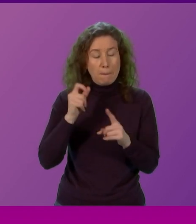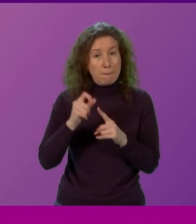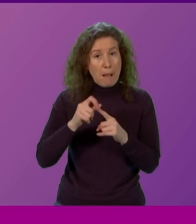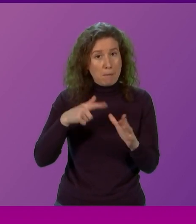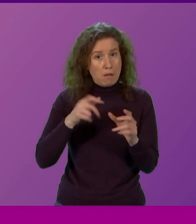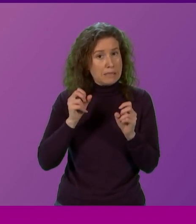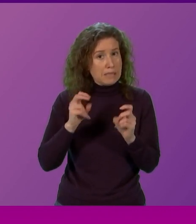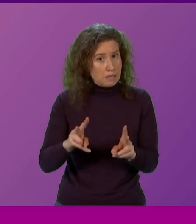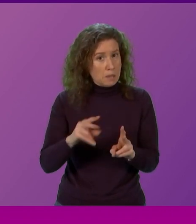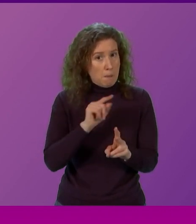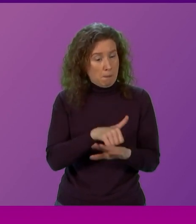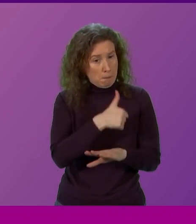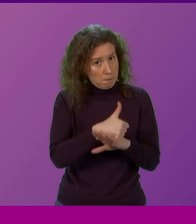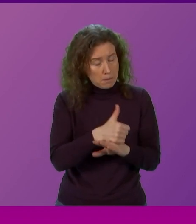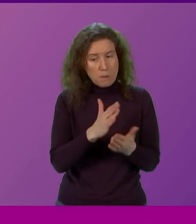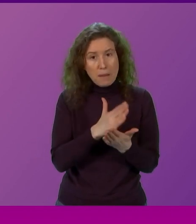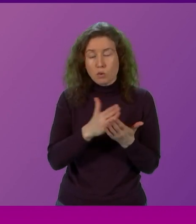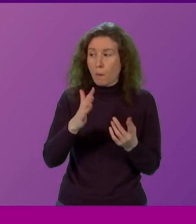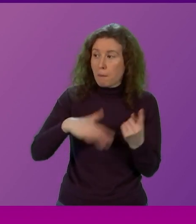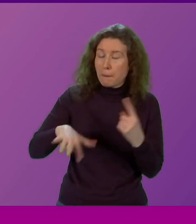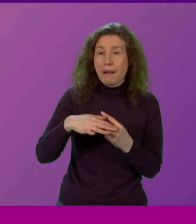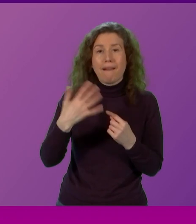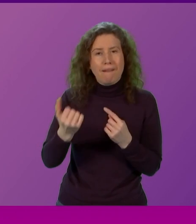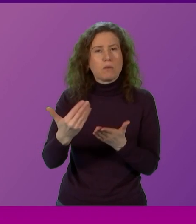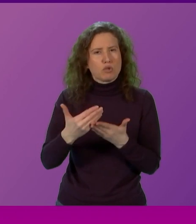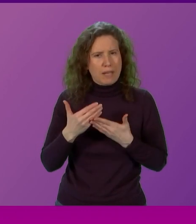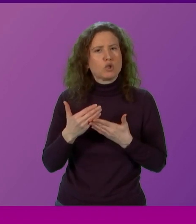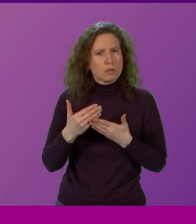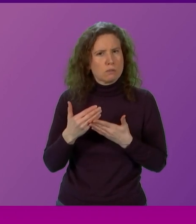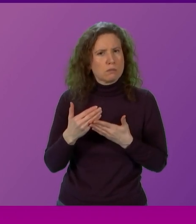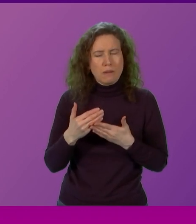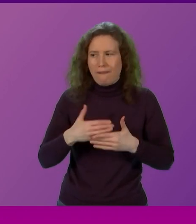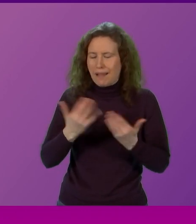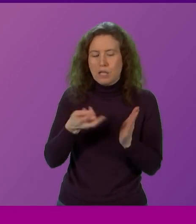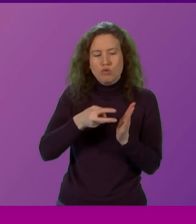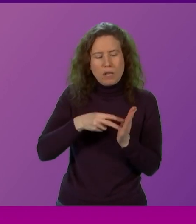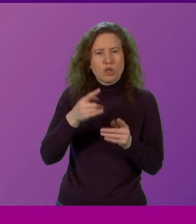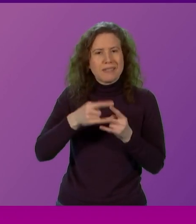or MAPPA, system—to ensure that the public have protections from registered sex offenders.